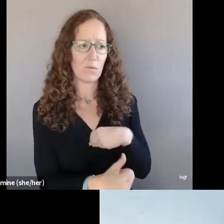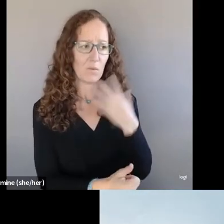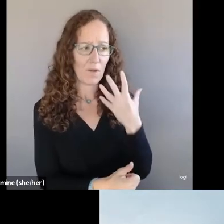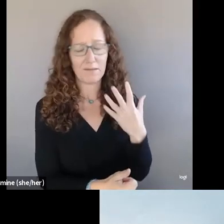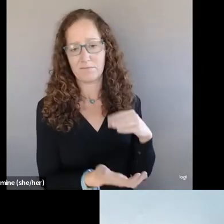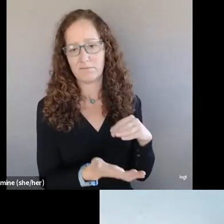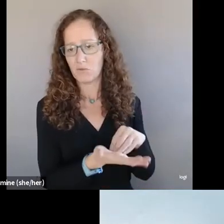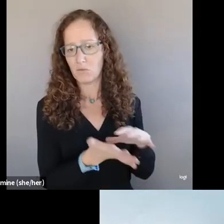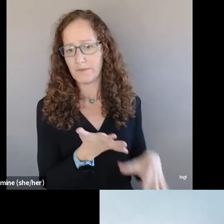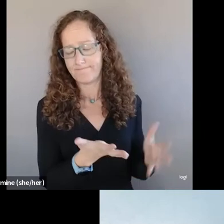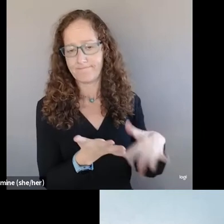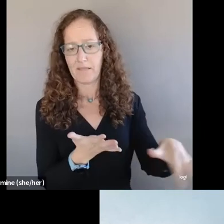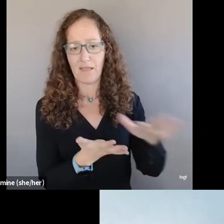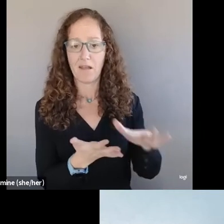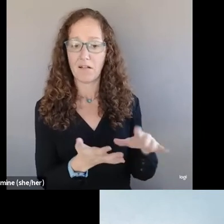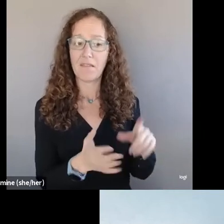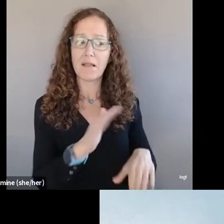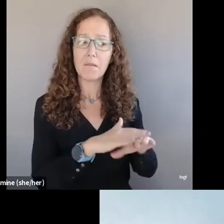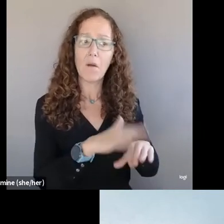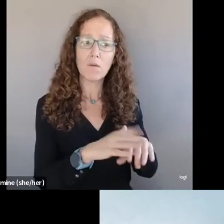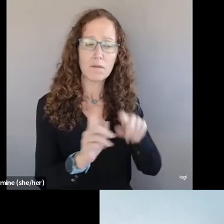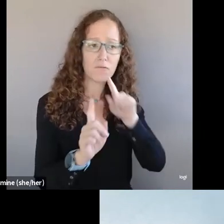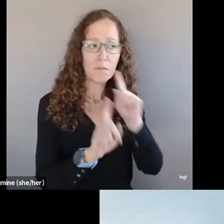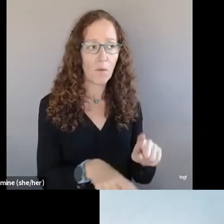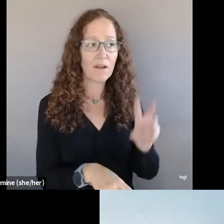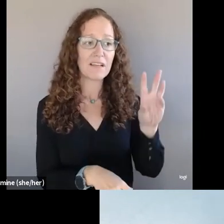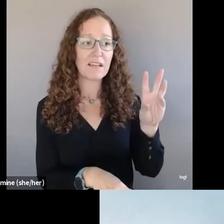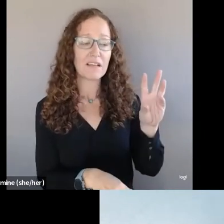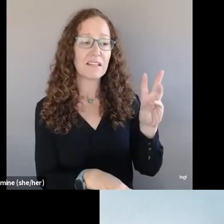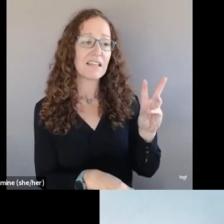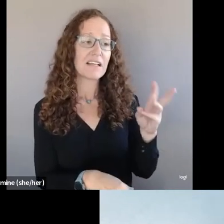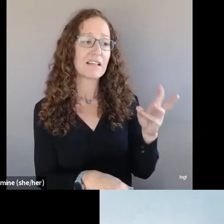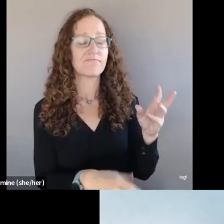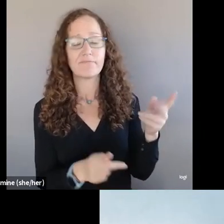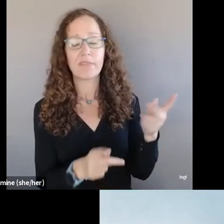of the virus in one week on campus during the fall 2020